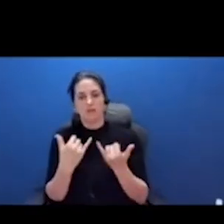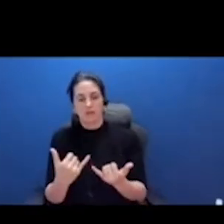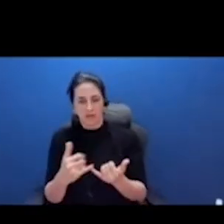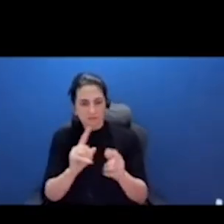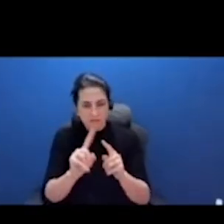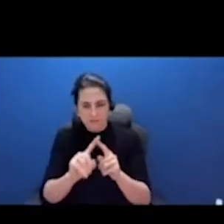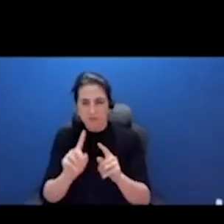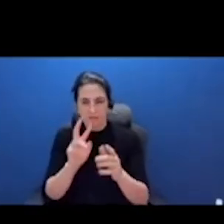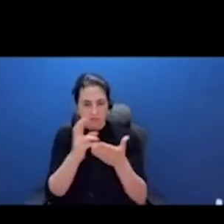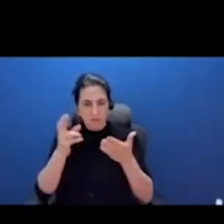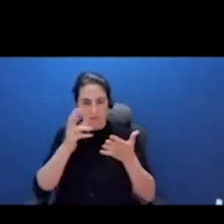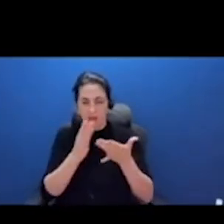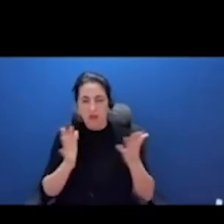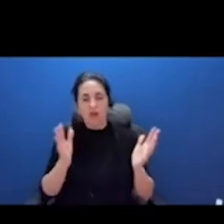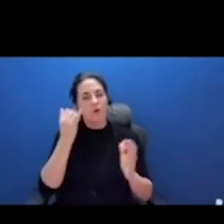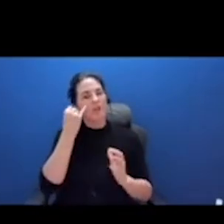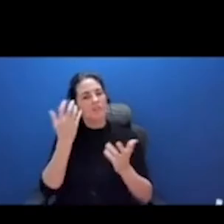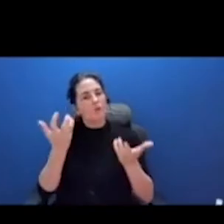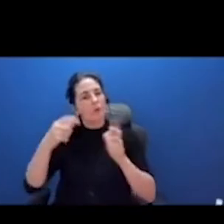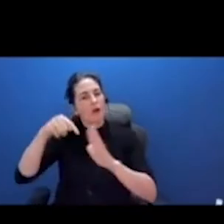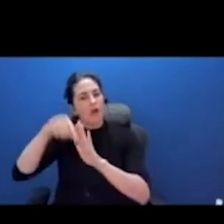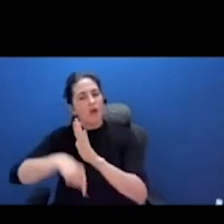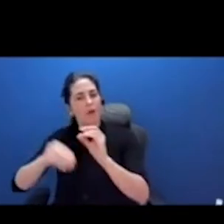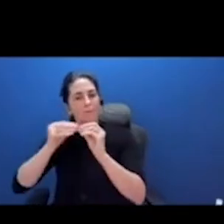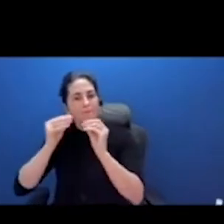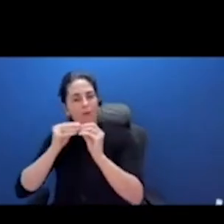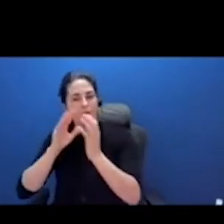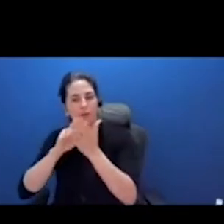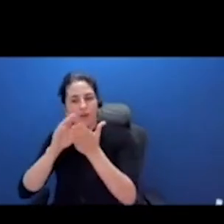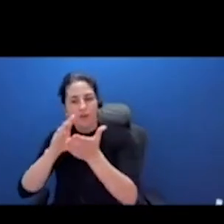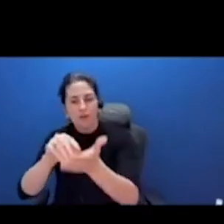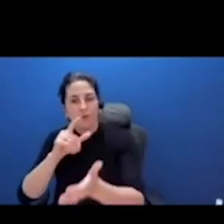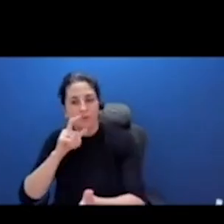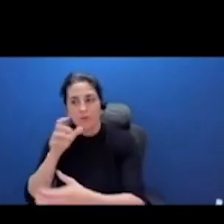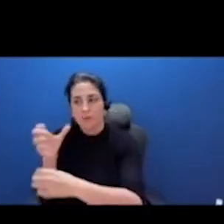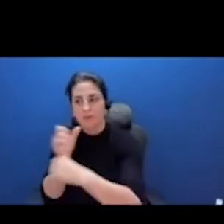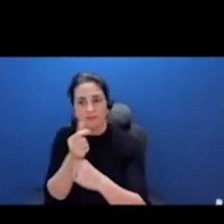and resources, but what if you want to take it a step further and learn more about the grantees